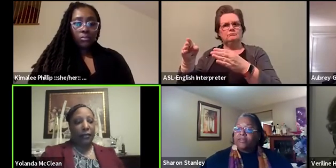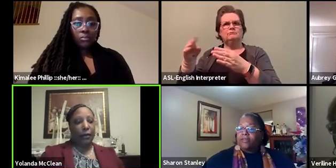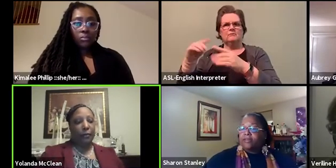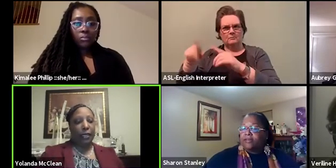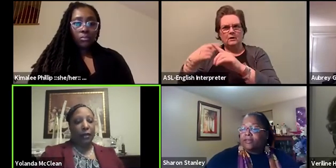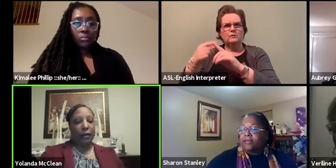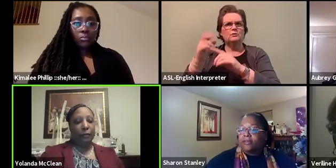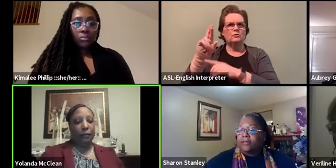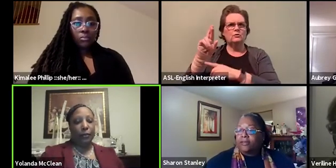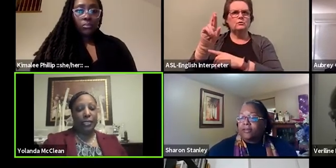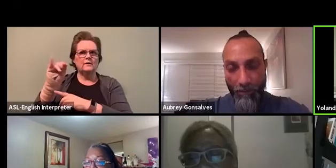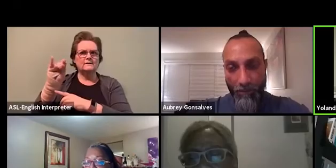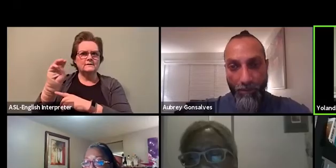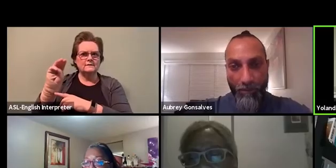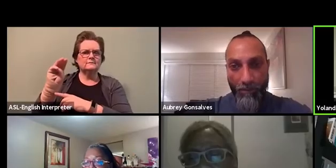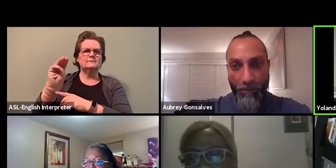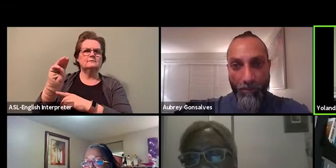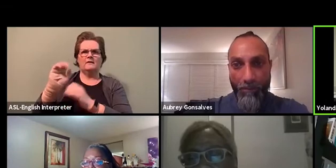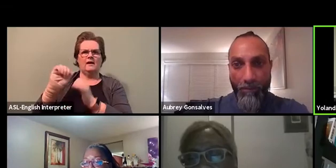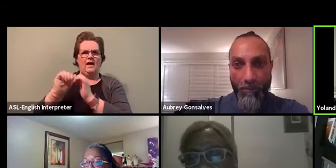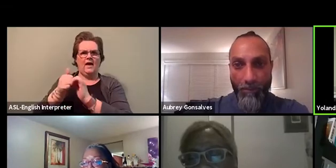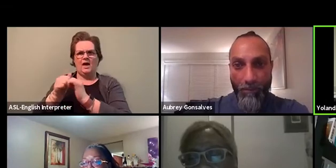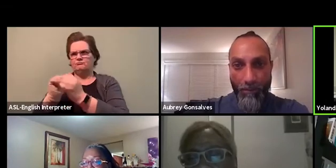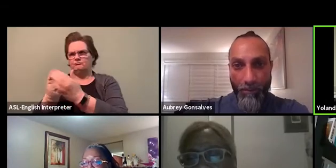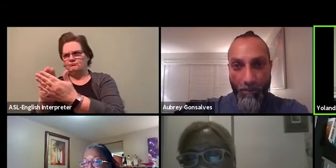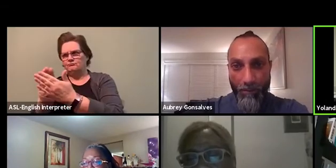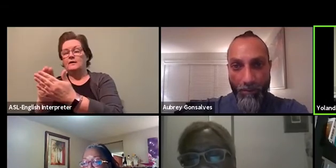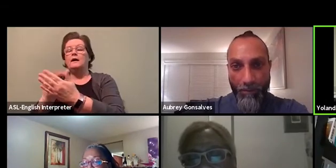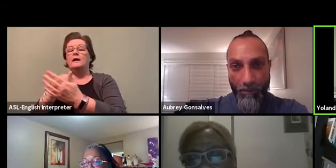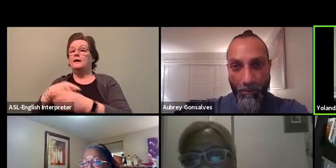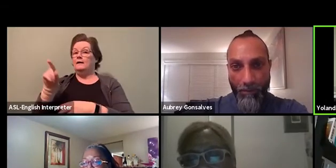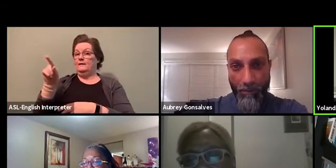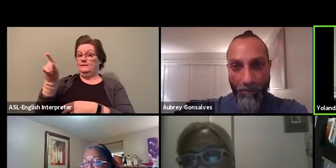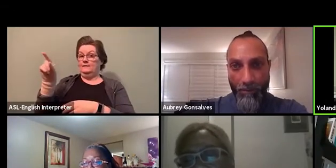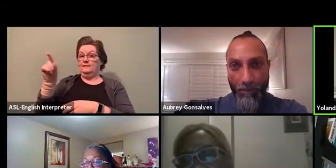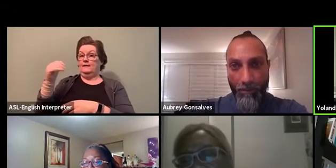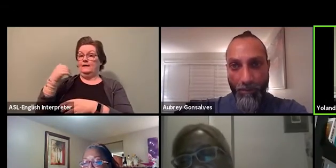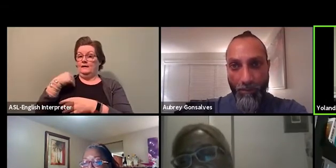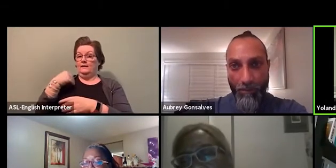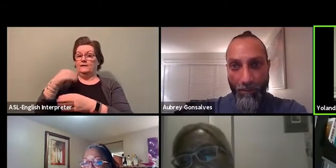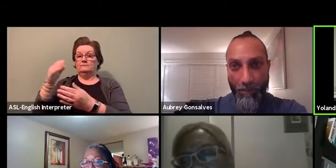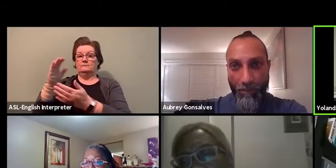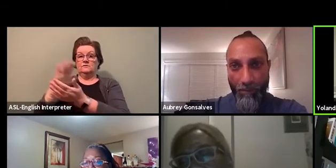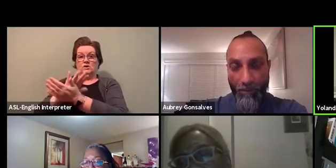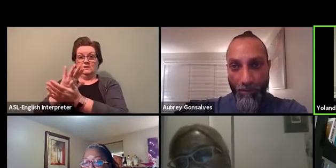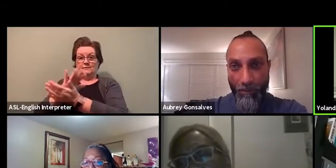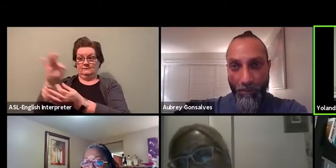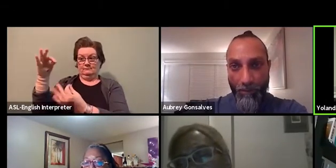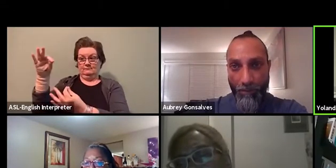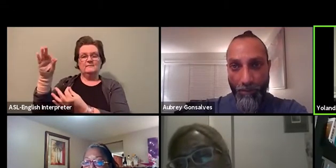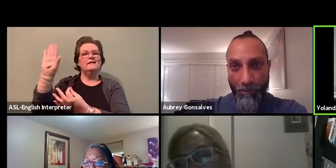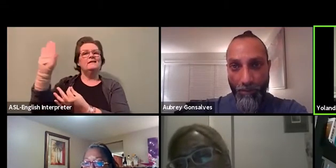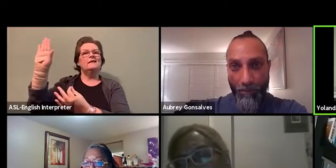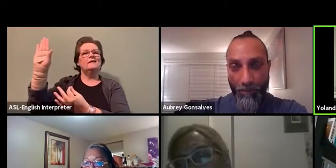There'll be presenting a document, talking about the anti-racism strategy at the national level, which is good.